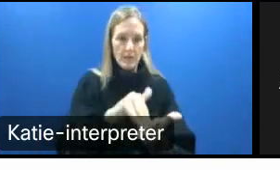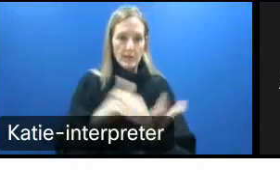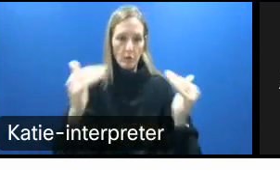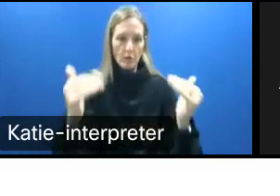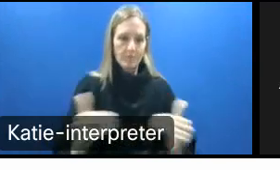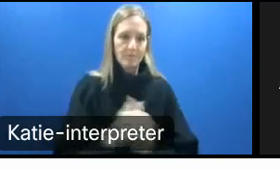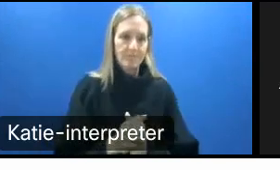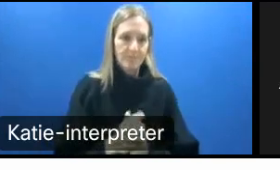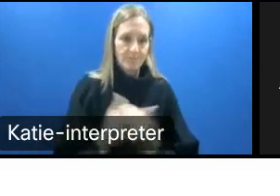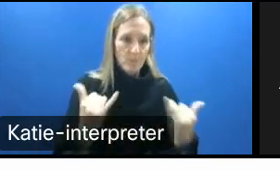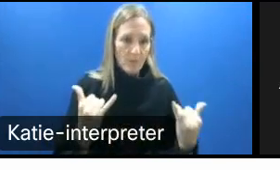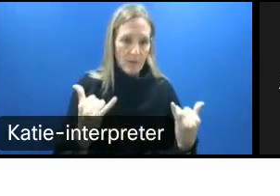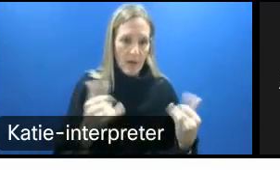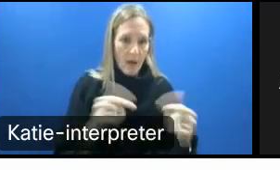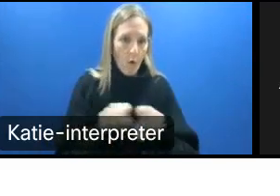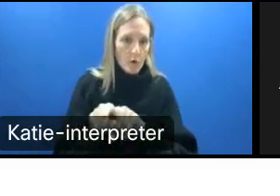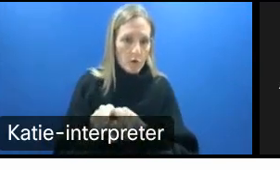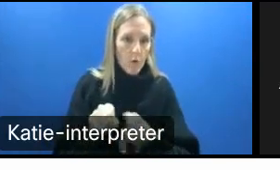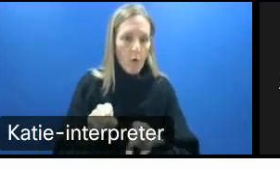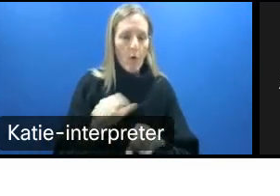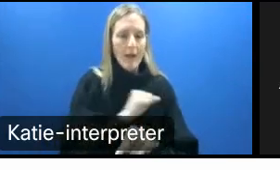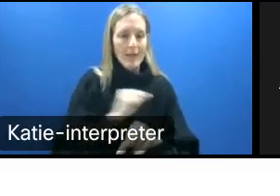Awarded us 2 grants a 100,000.